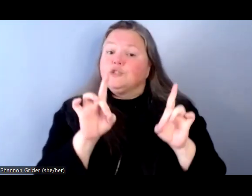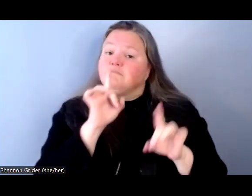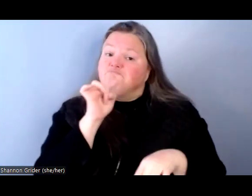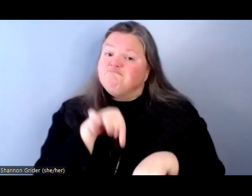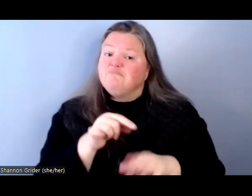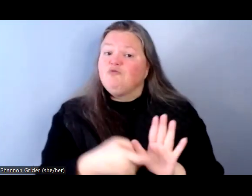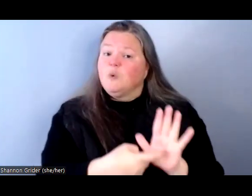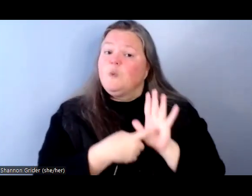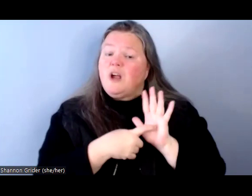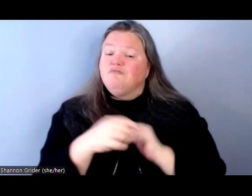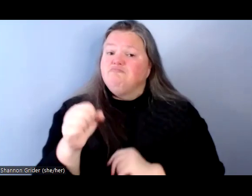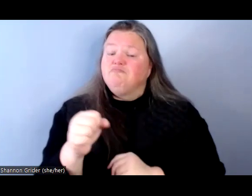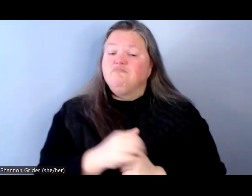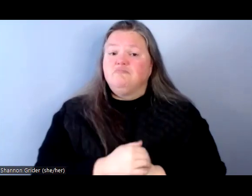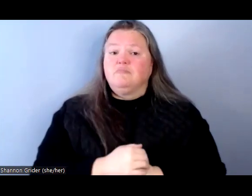education requirements